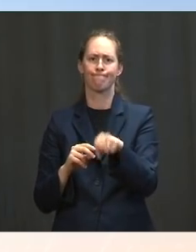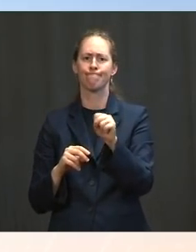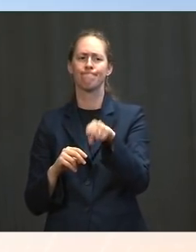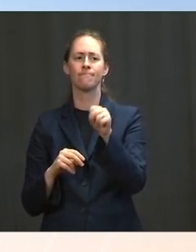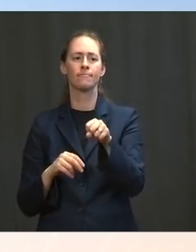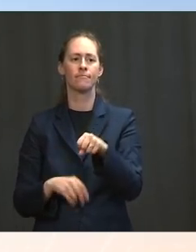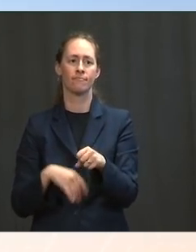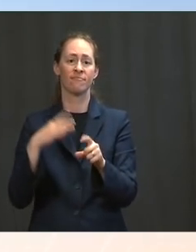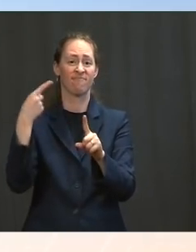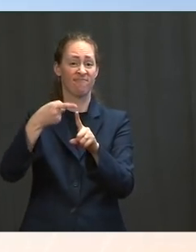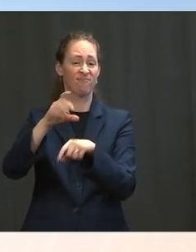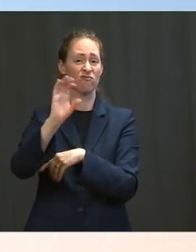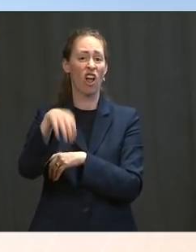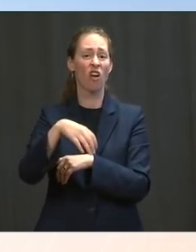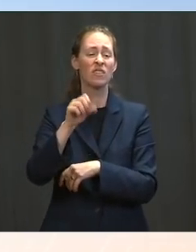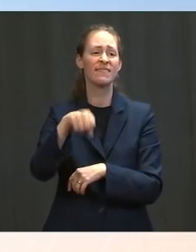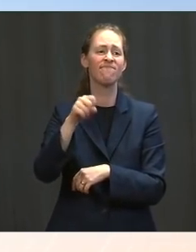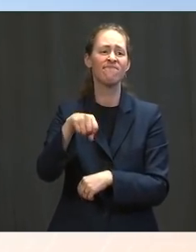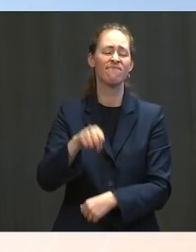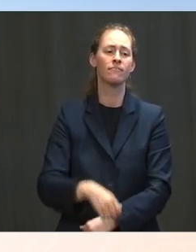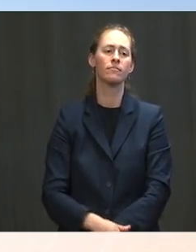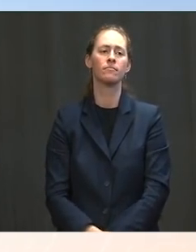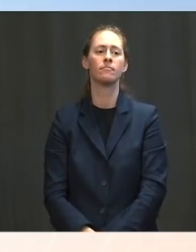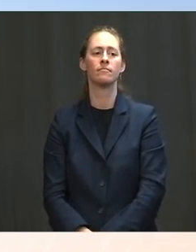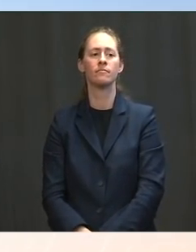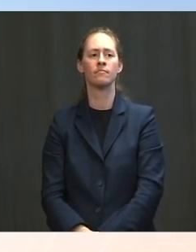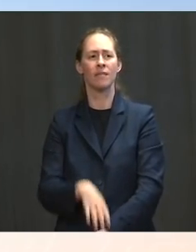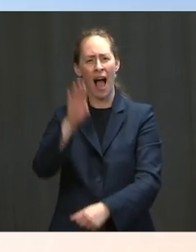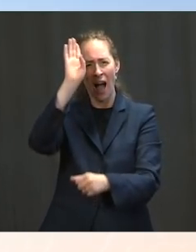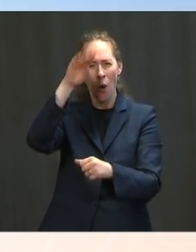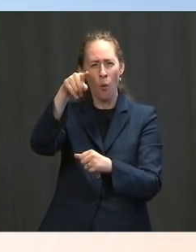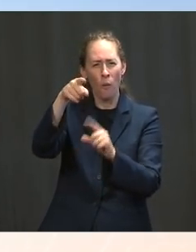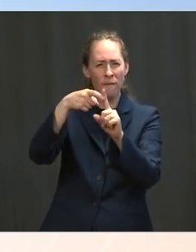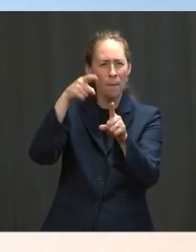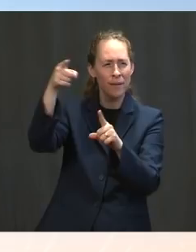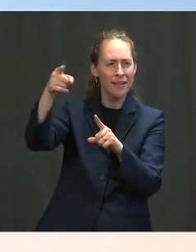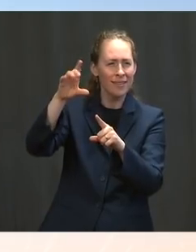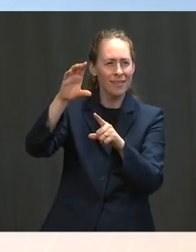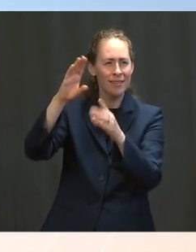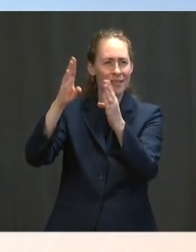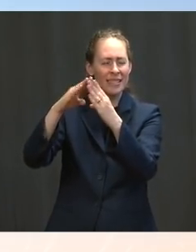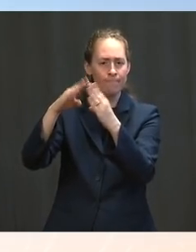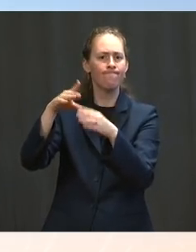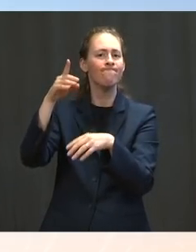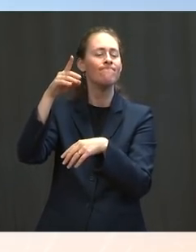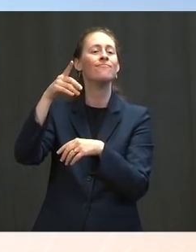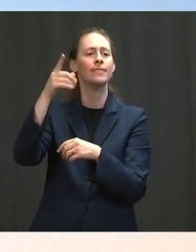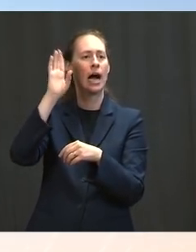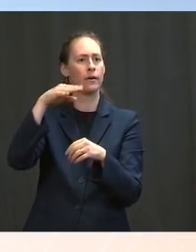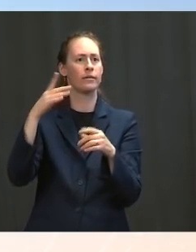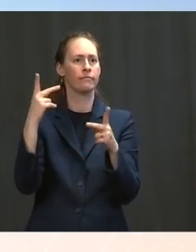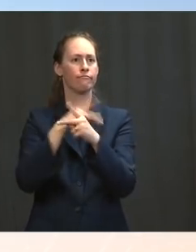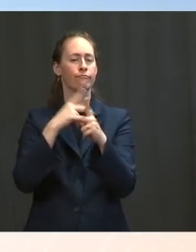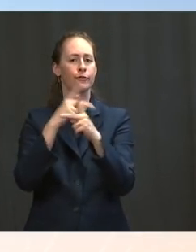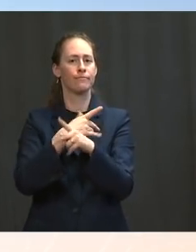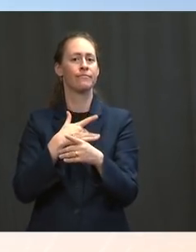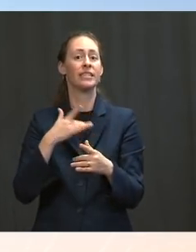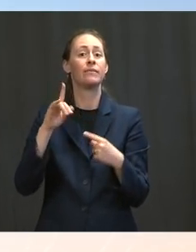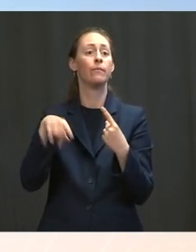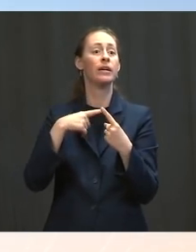And as you know, Lynn, from covering this, we see spikes in violent crime typically during summer months, often -- unfortunately -- during holiday weekends.